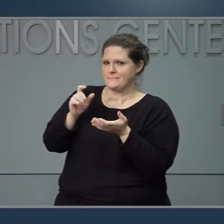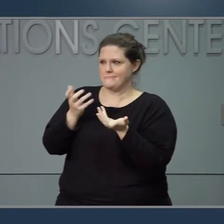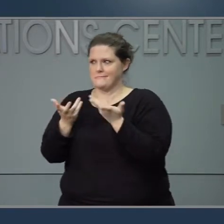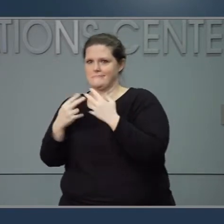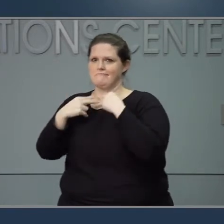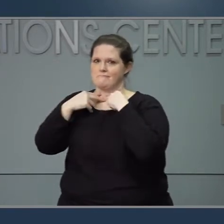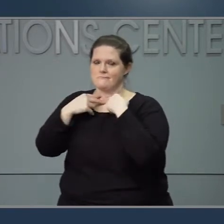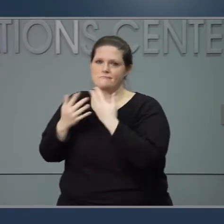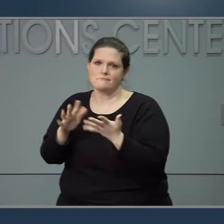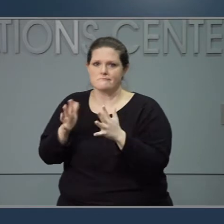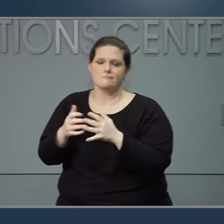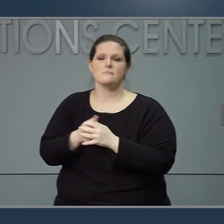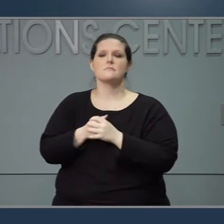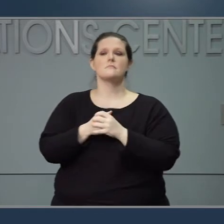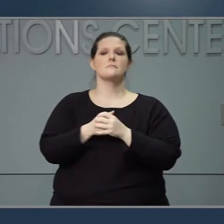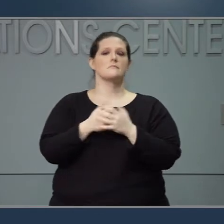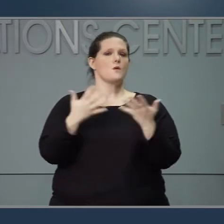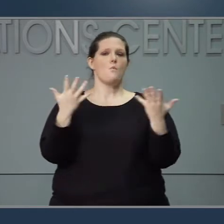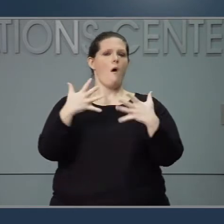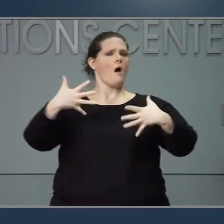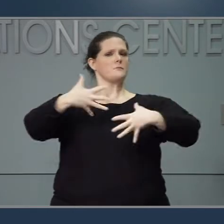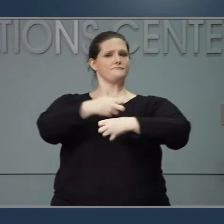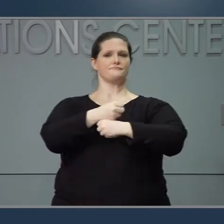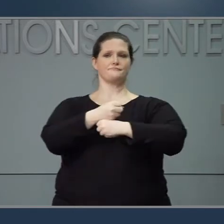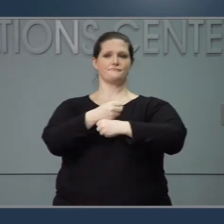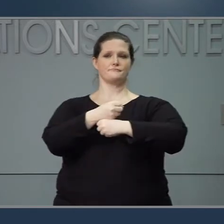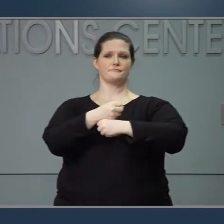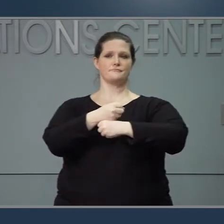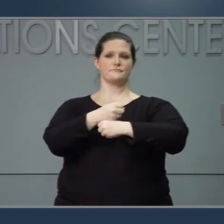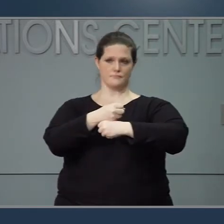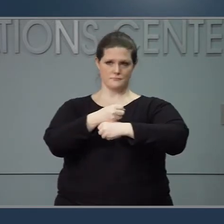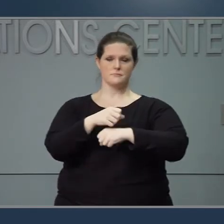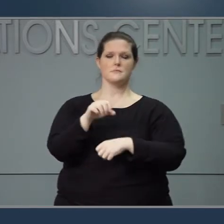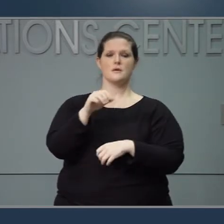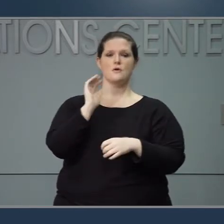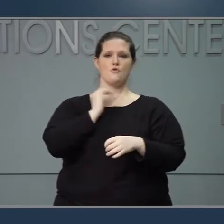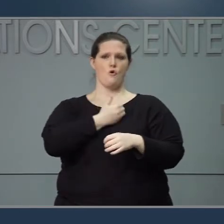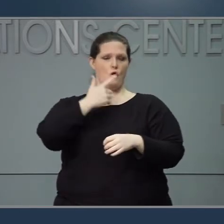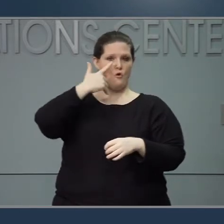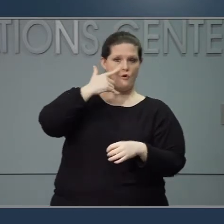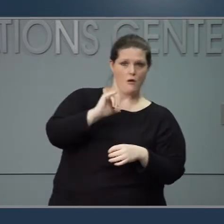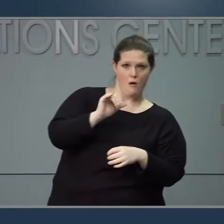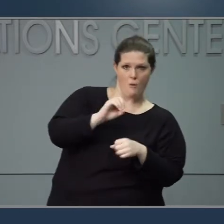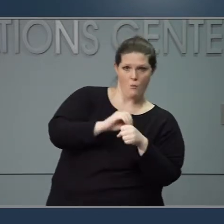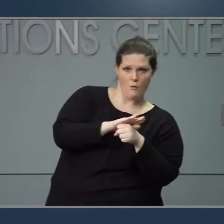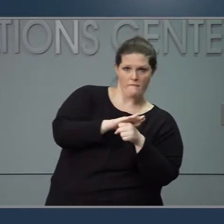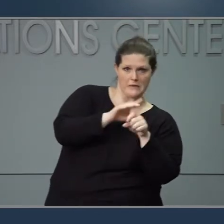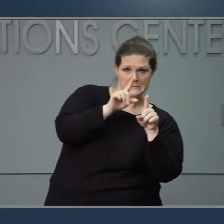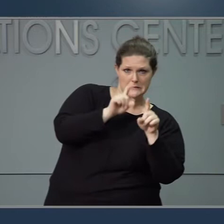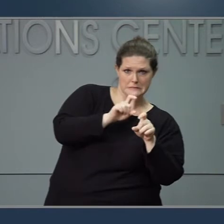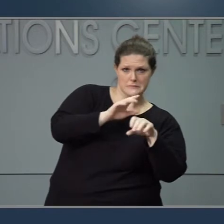ESTADO HACIENDO TODOS LOS DÍAS, ASEGURANDO QUE PONEMOS PRIMERO LA SALUD Y SEGURIDAD.